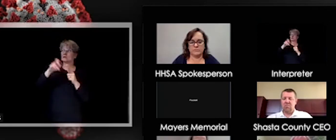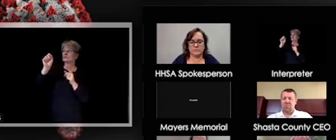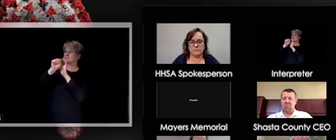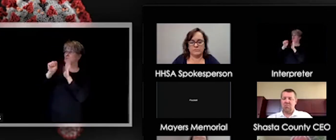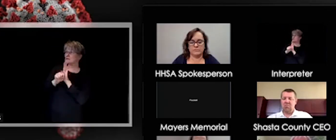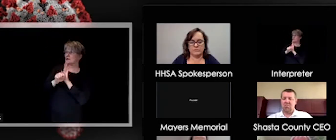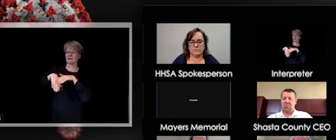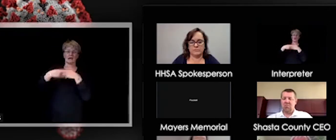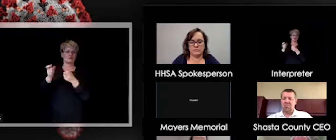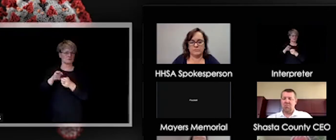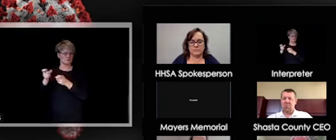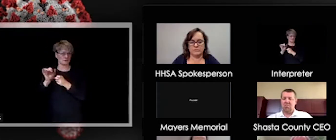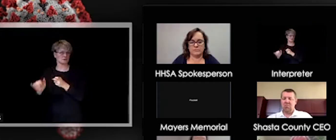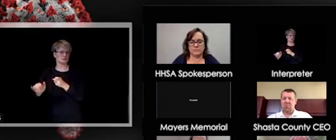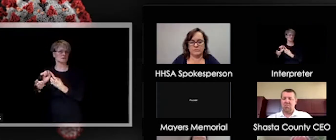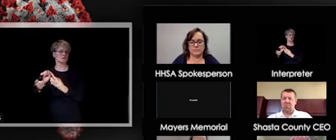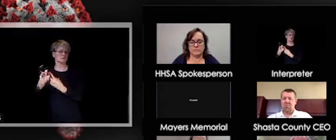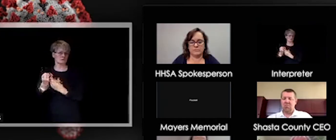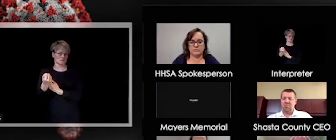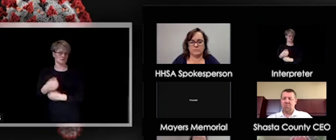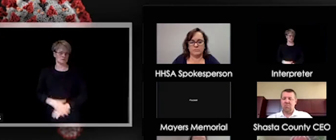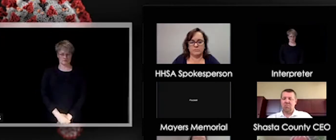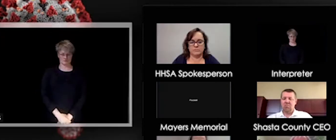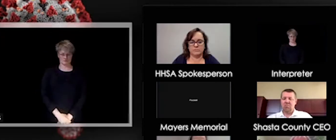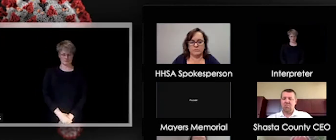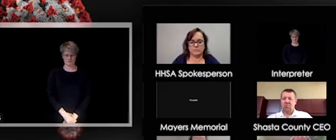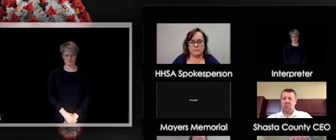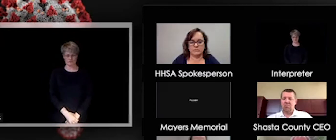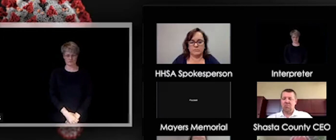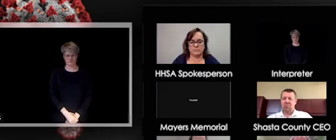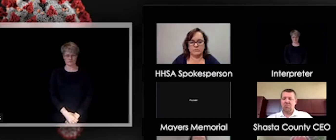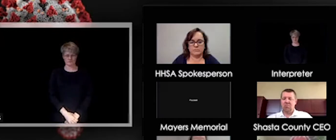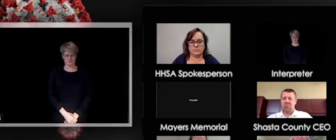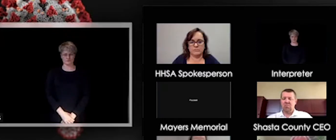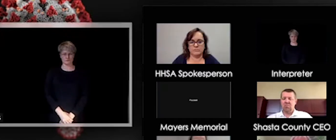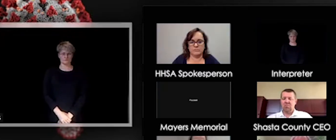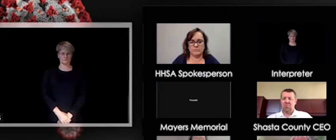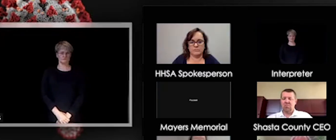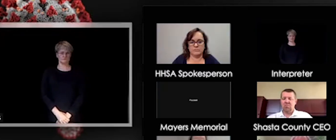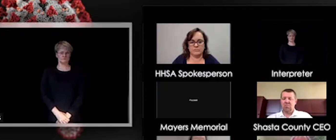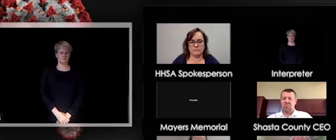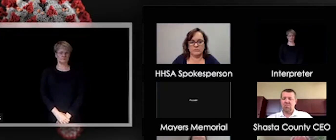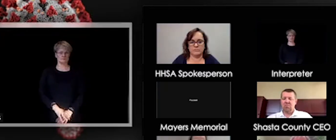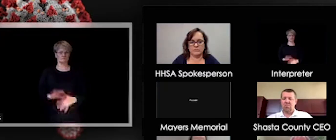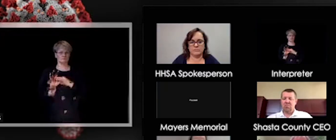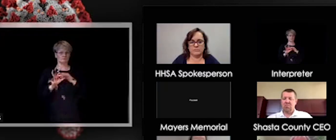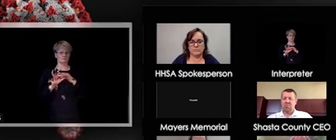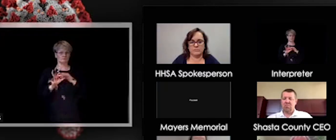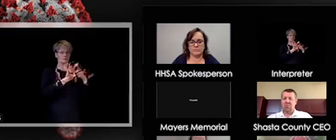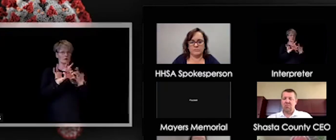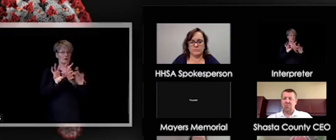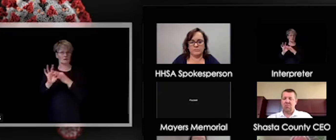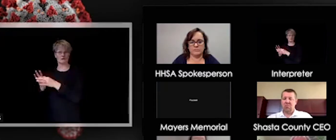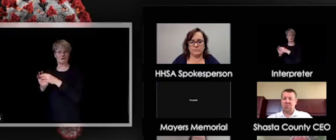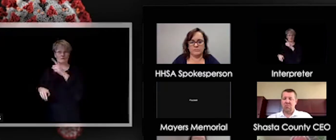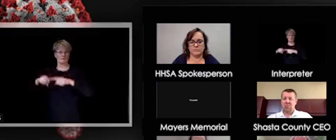scenario. As far as the health clubs go, we’ve said before we encourage exercise. We believe